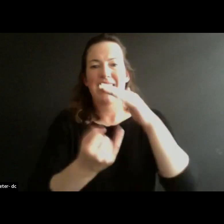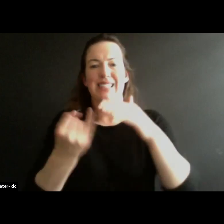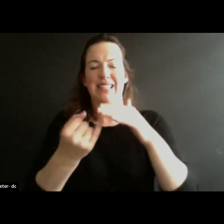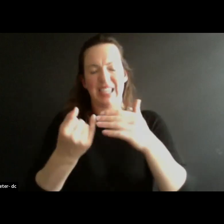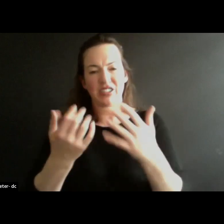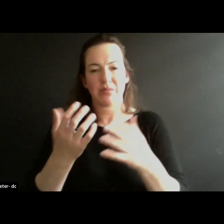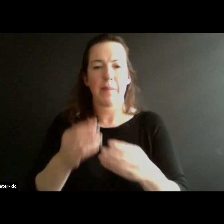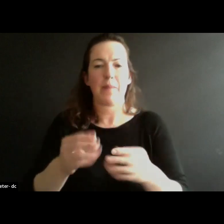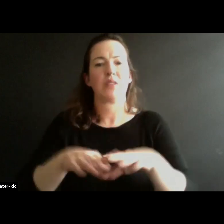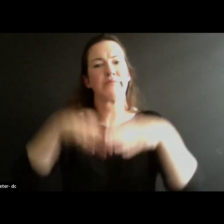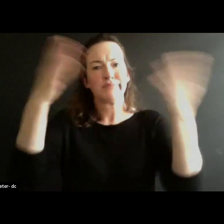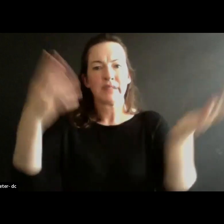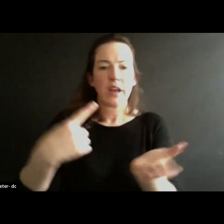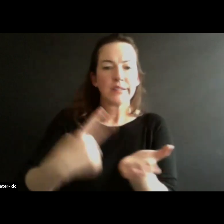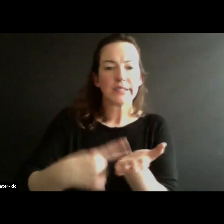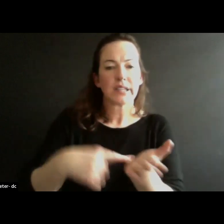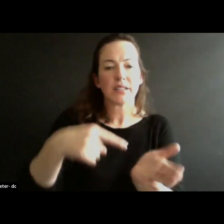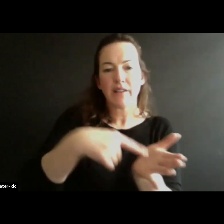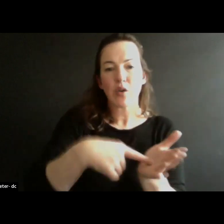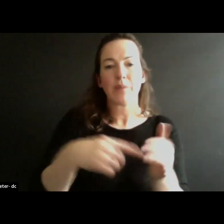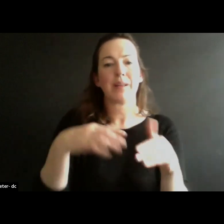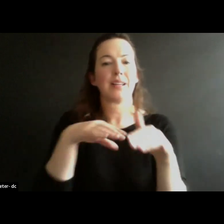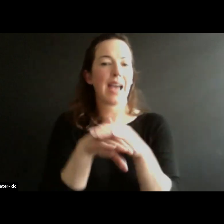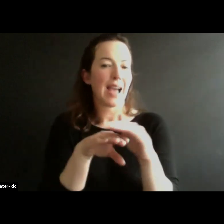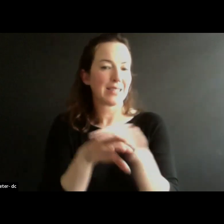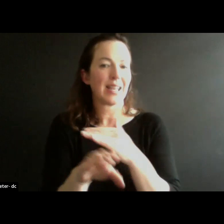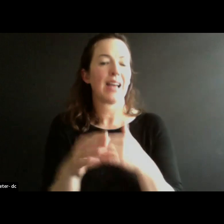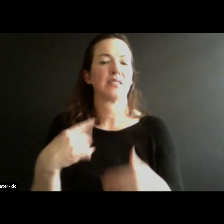we're talking about affordability. We're talking about access that we're thinking of those